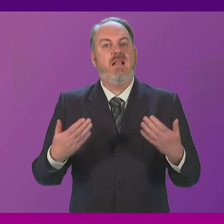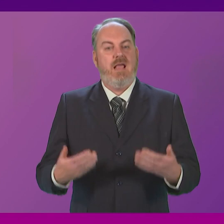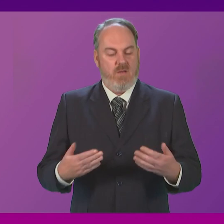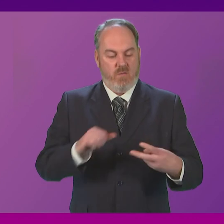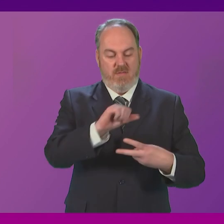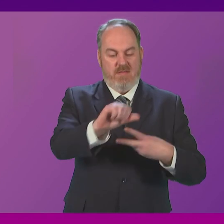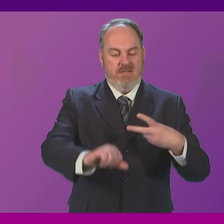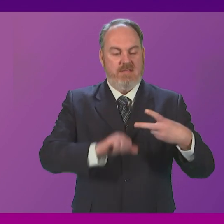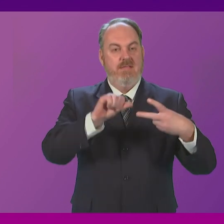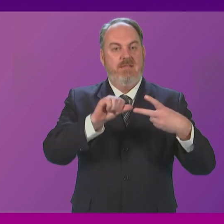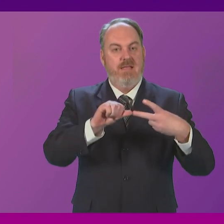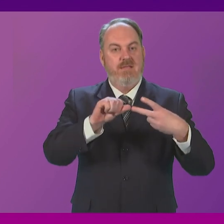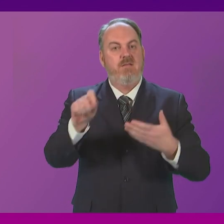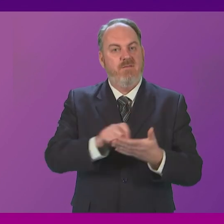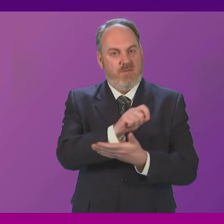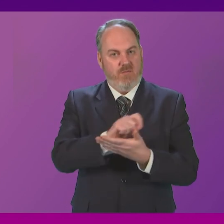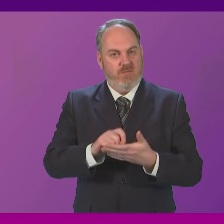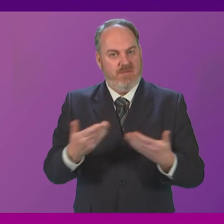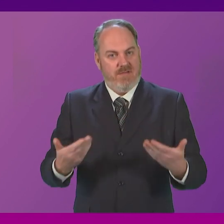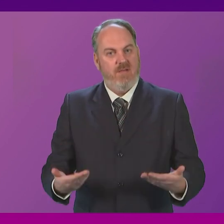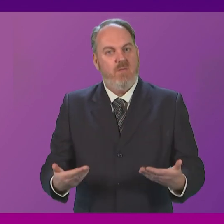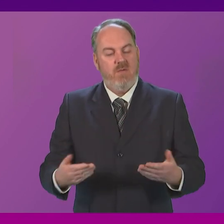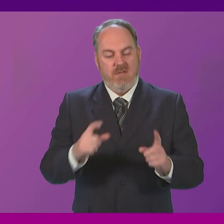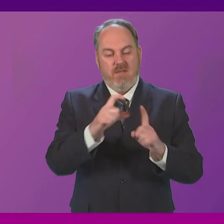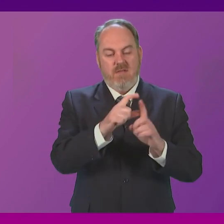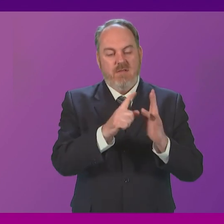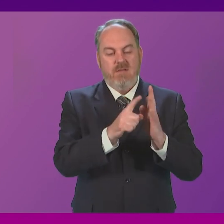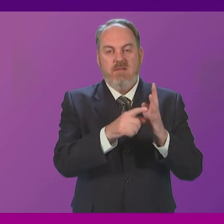The next vote is for Douglas Ross.